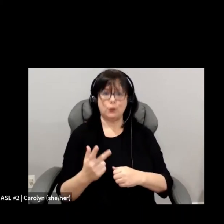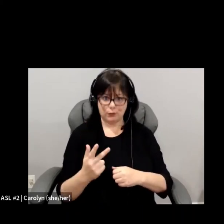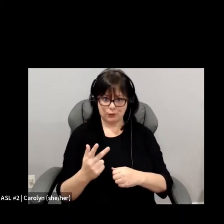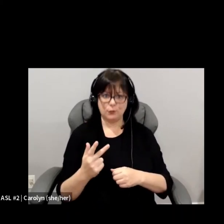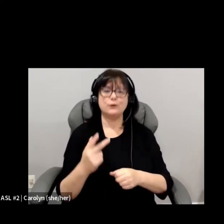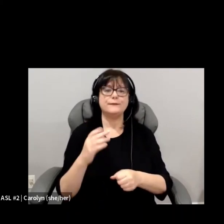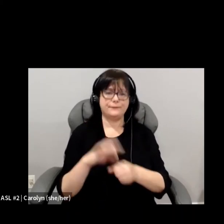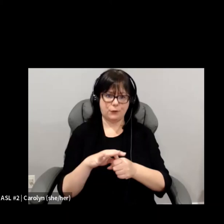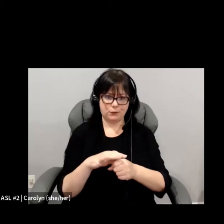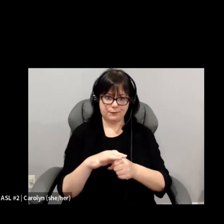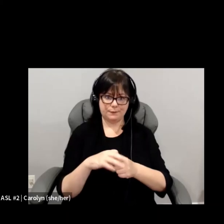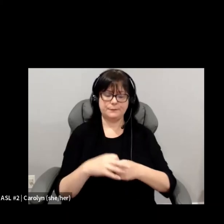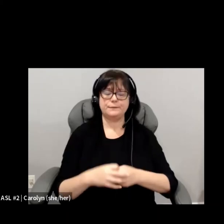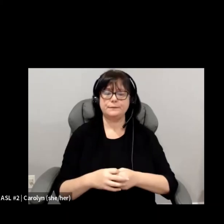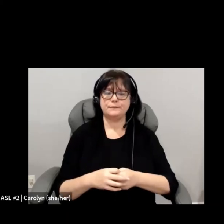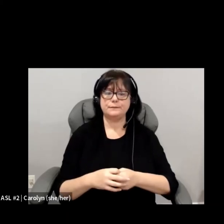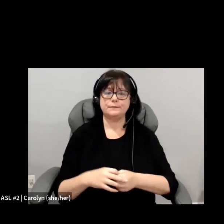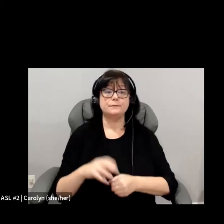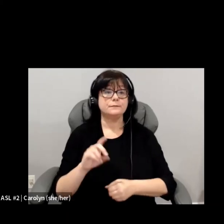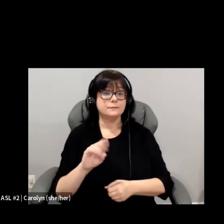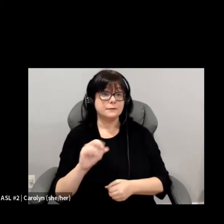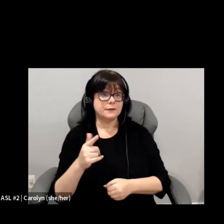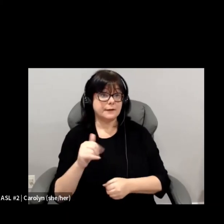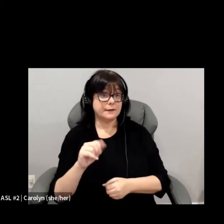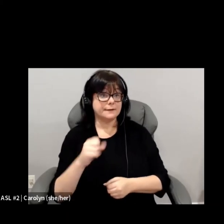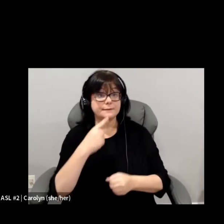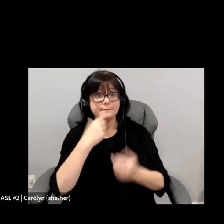Douglas Waxman : GREAT. THANK YOU.